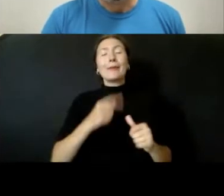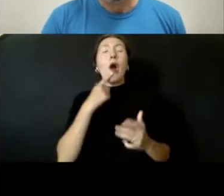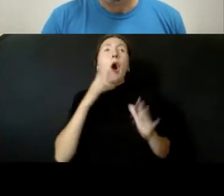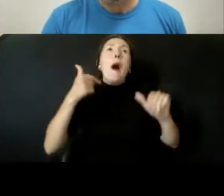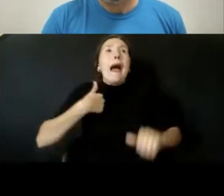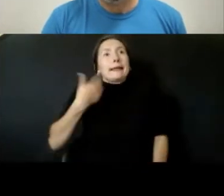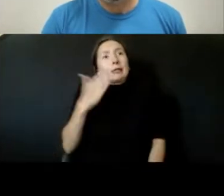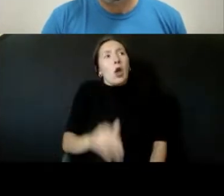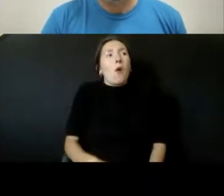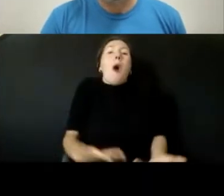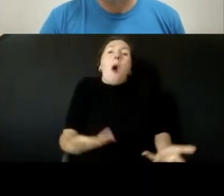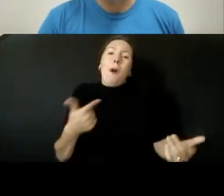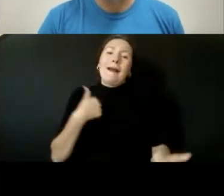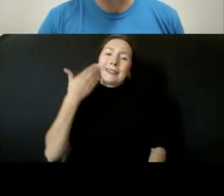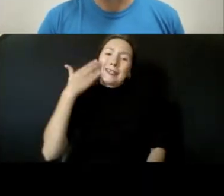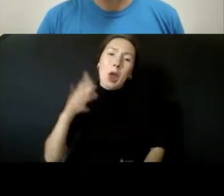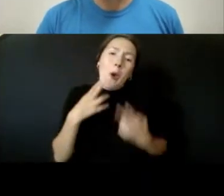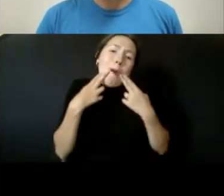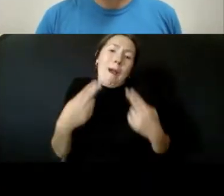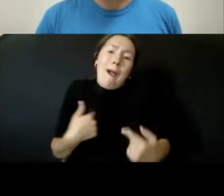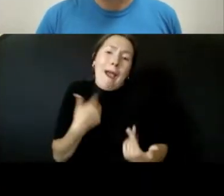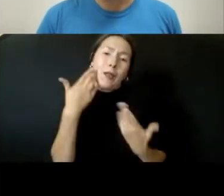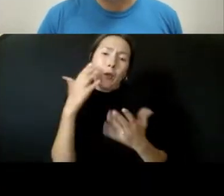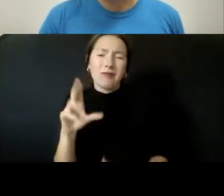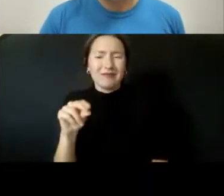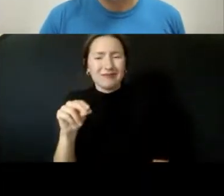so some of the things that we might hear right we don't have time to add that